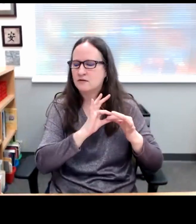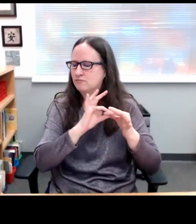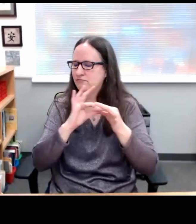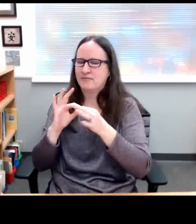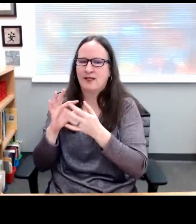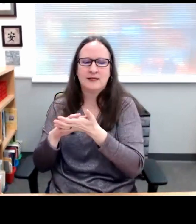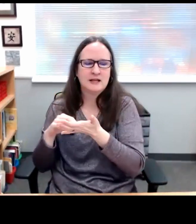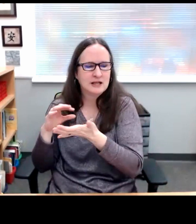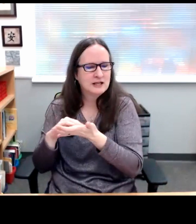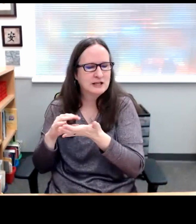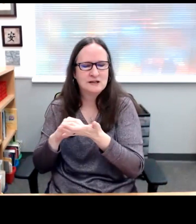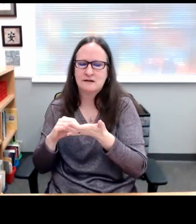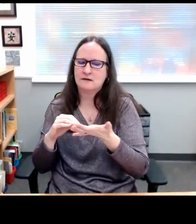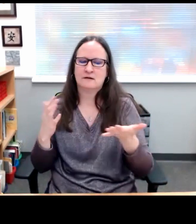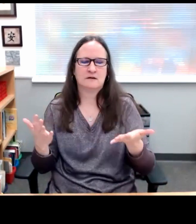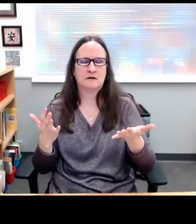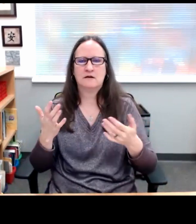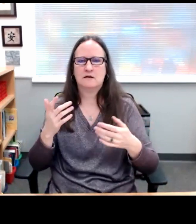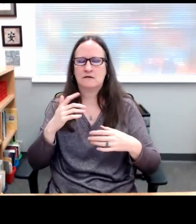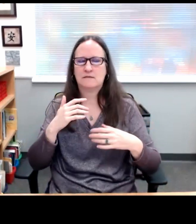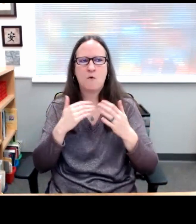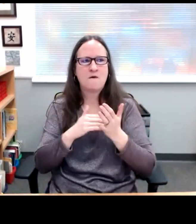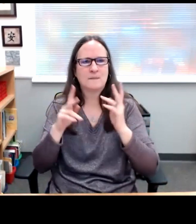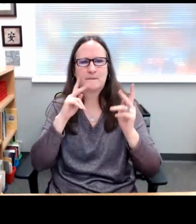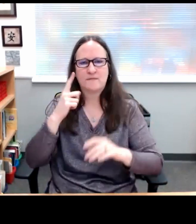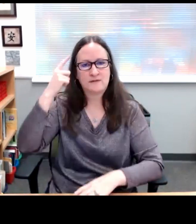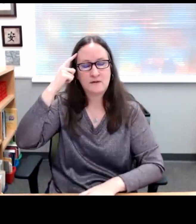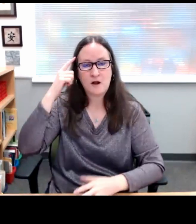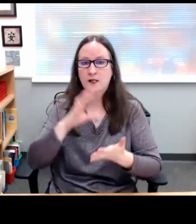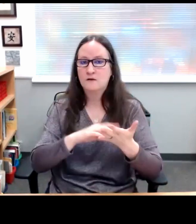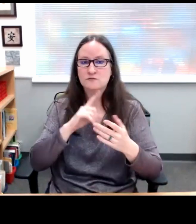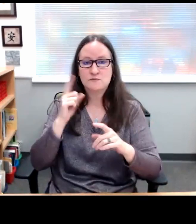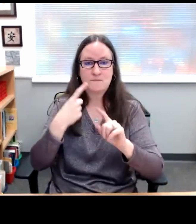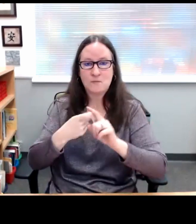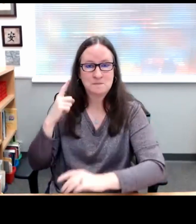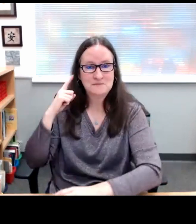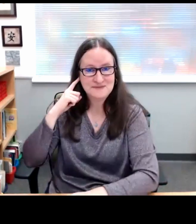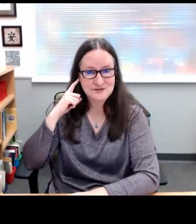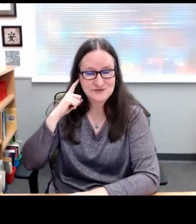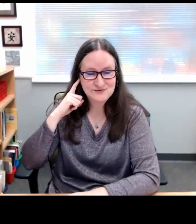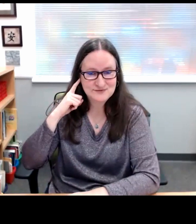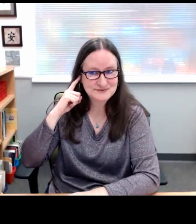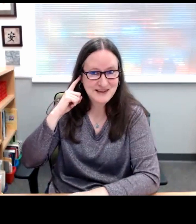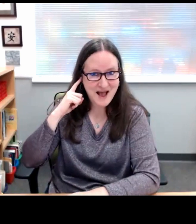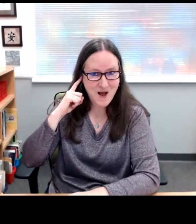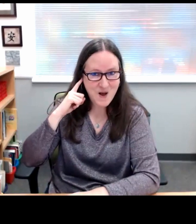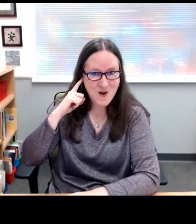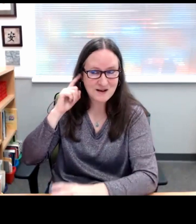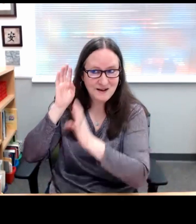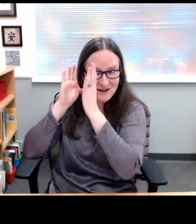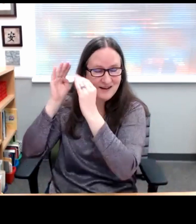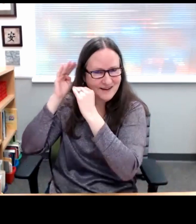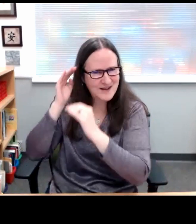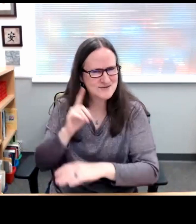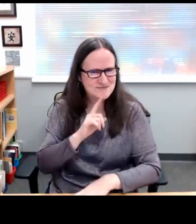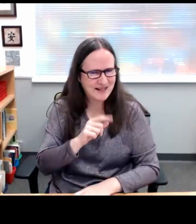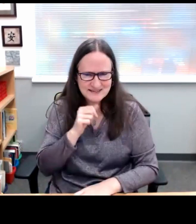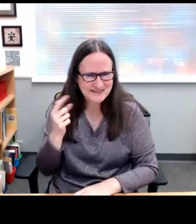The key is that movement, which leads to learning. And often people think that learning stems from